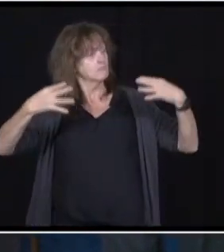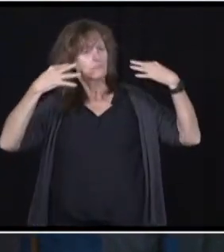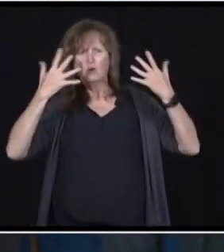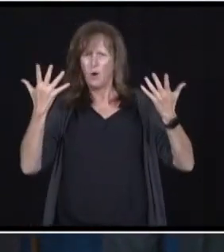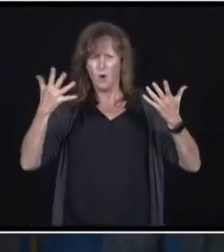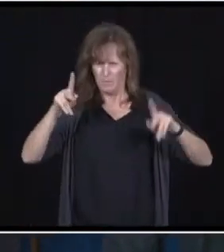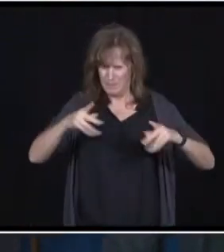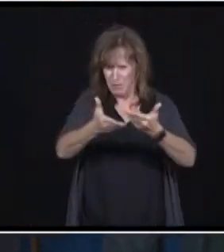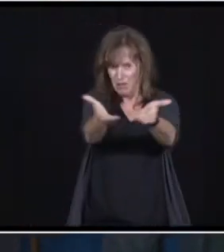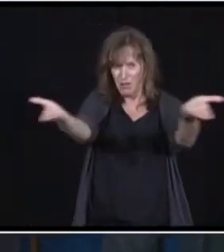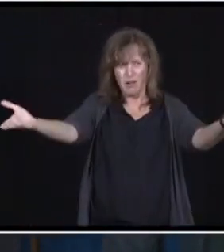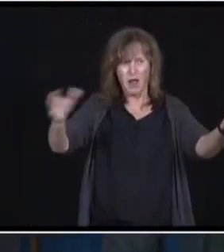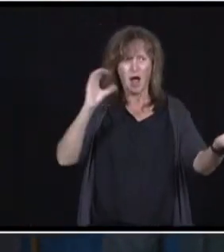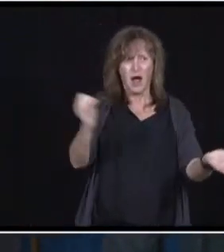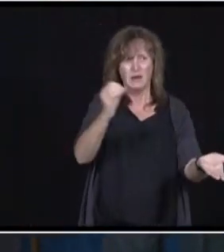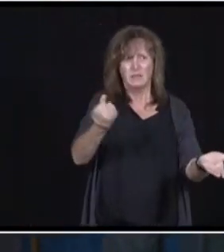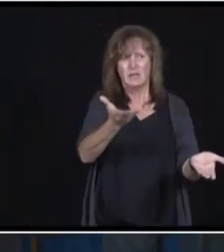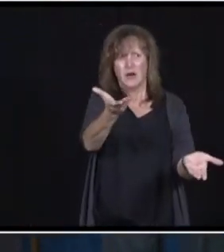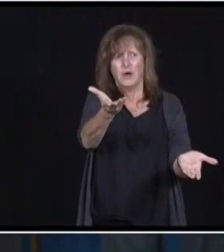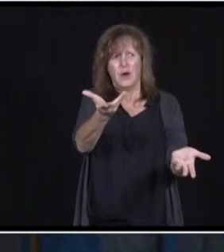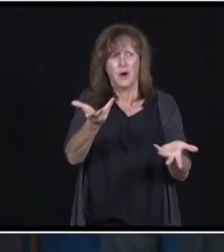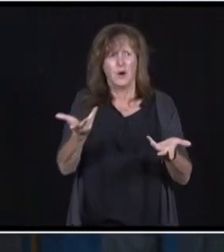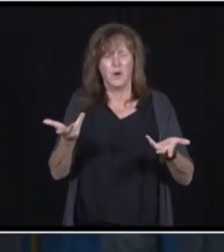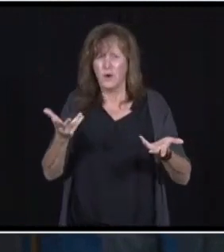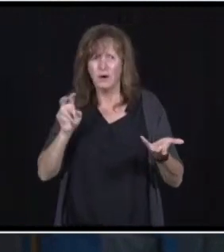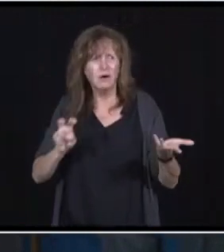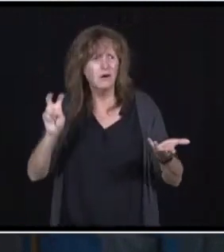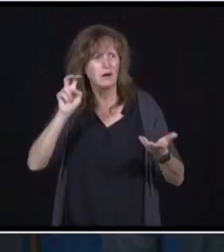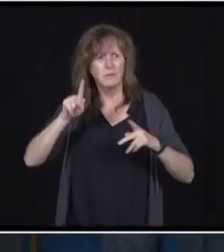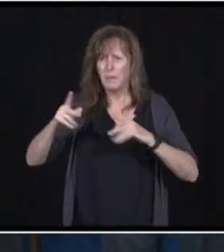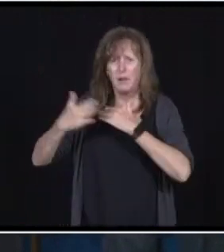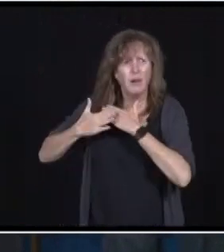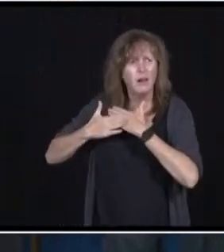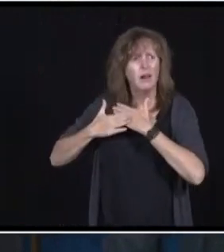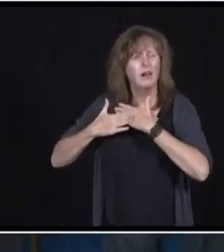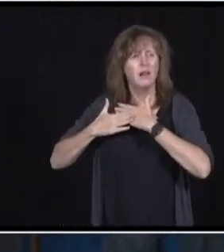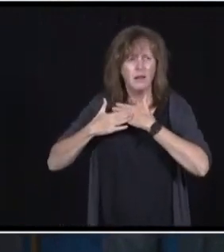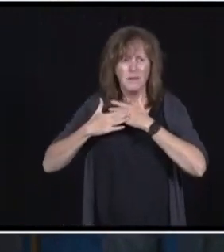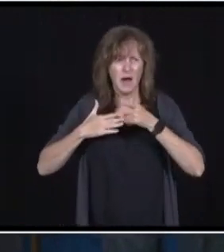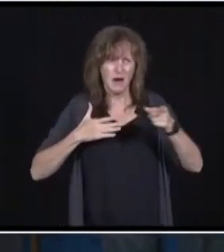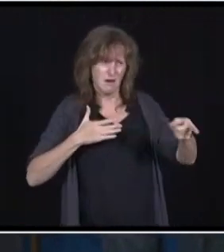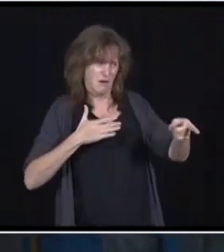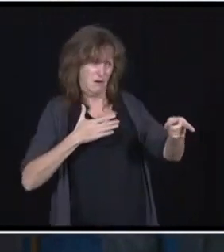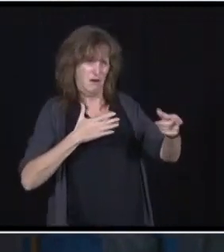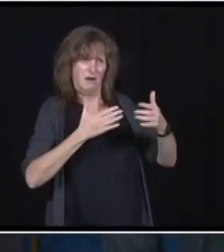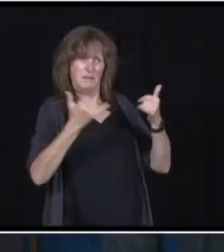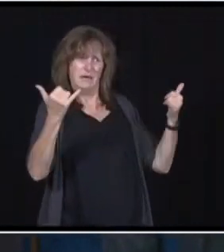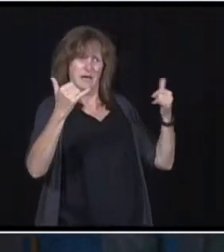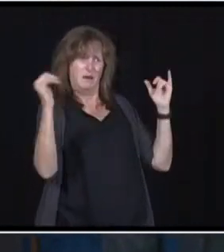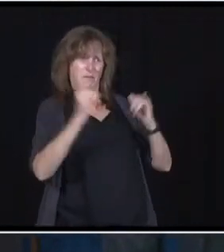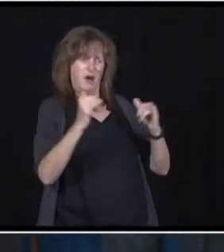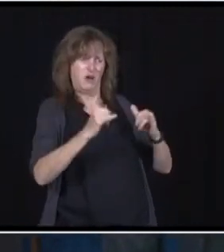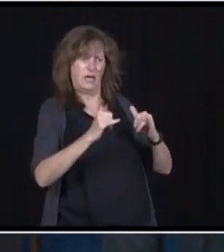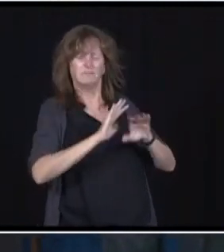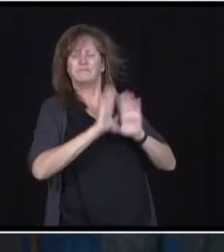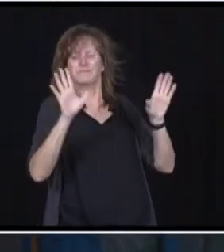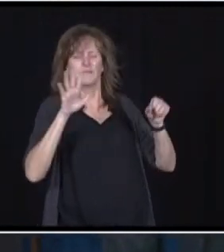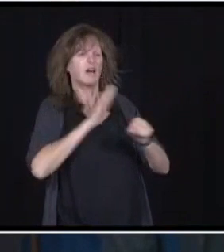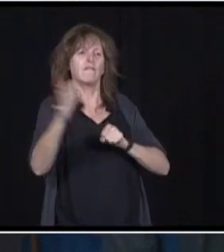We have the lowest cases in North America per hundred thousand for any large jurisdiction like ours. In the people deserve the credit.